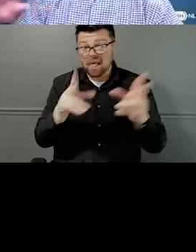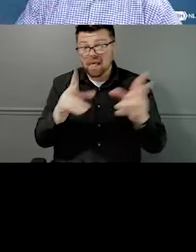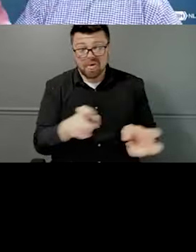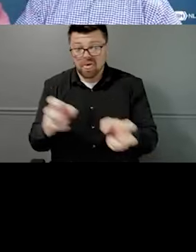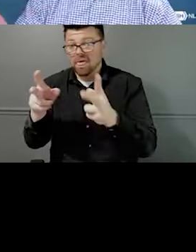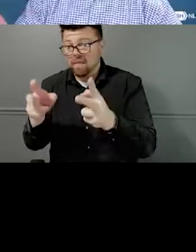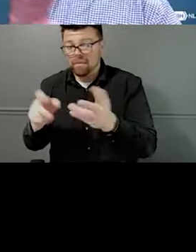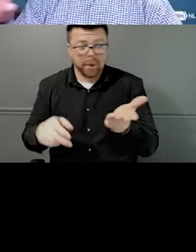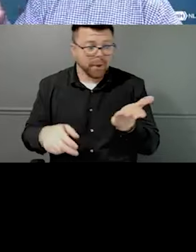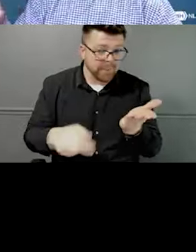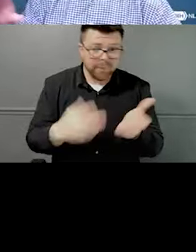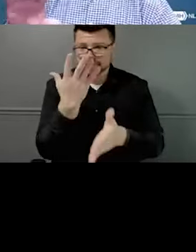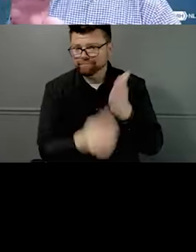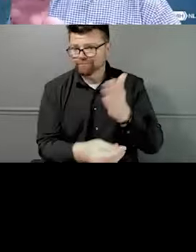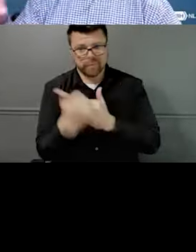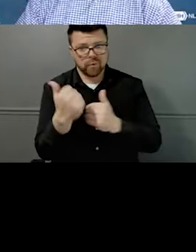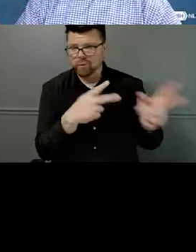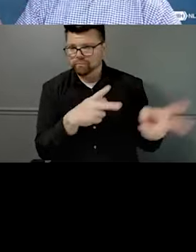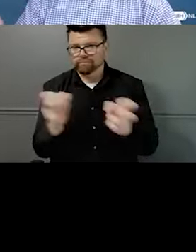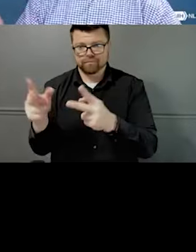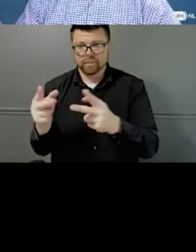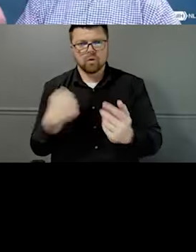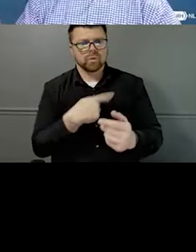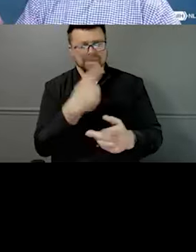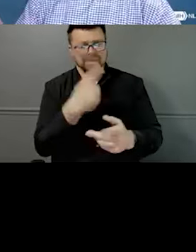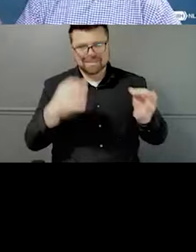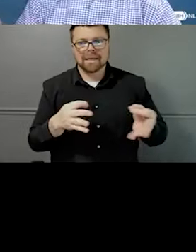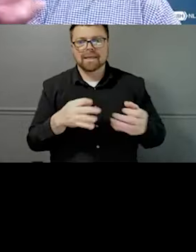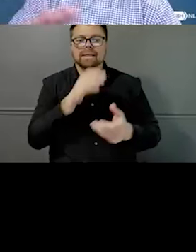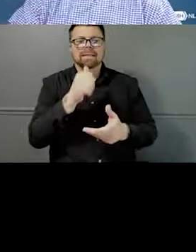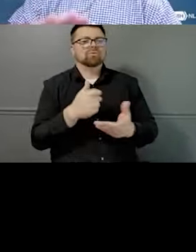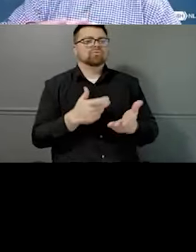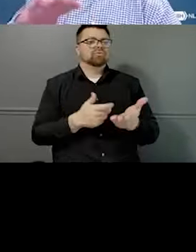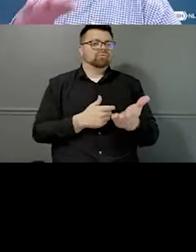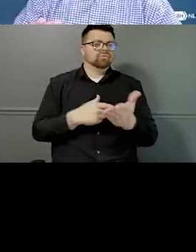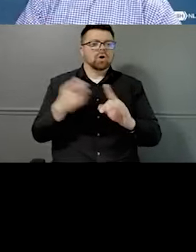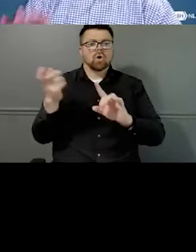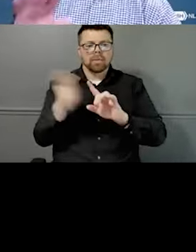automatically update everyone's biographical sketches, because as Jean mentioned,